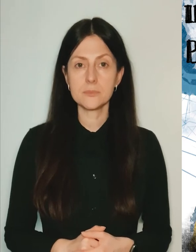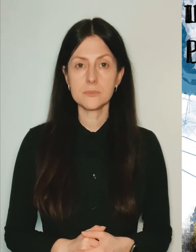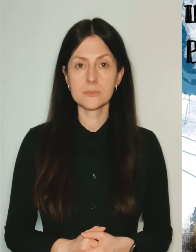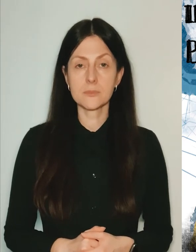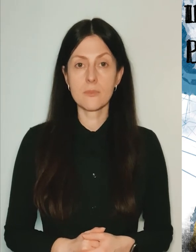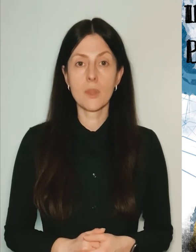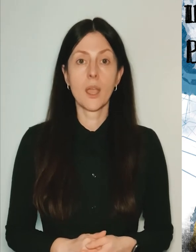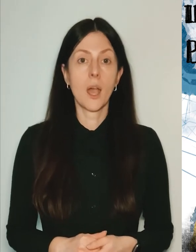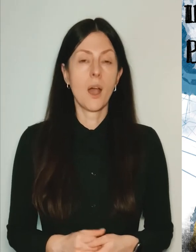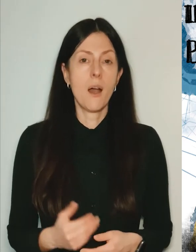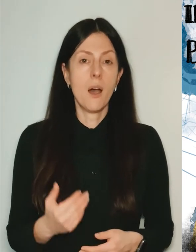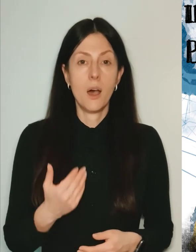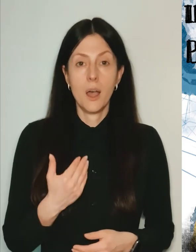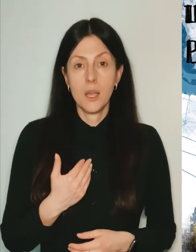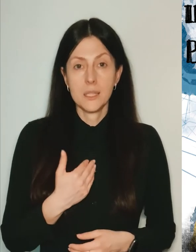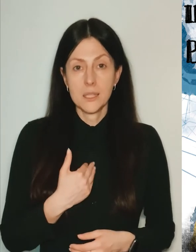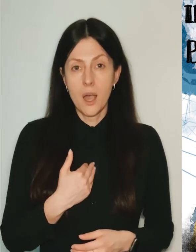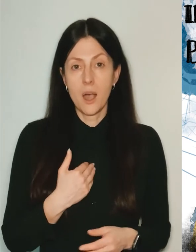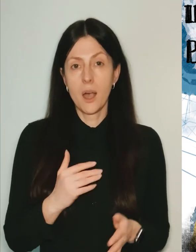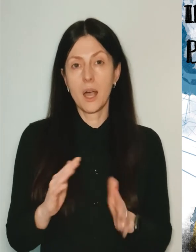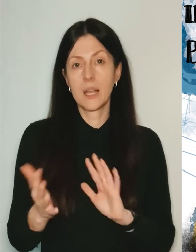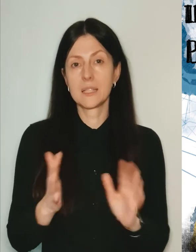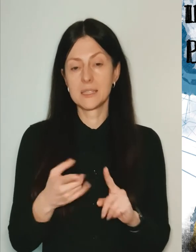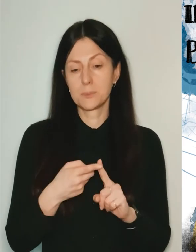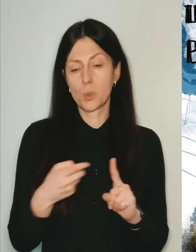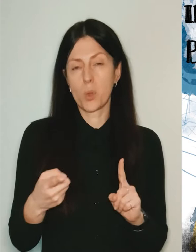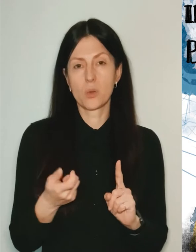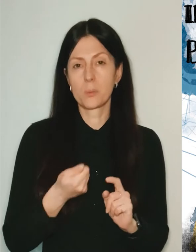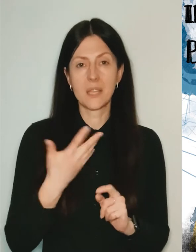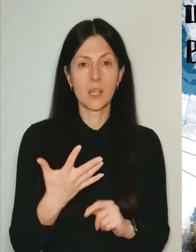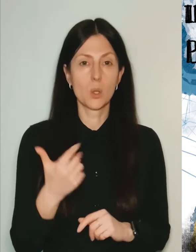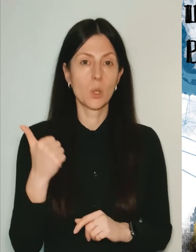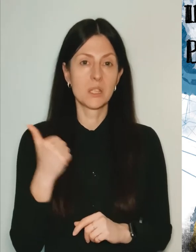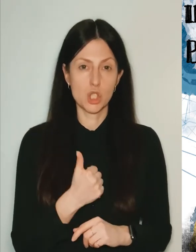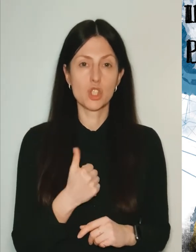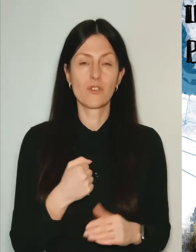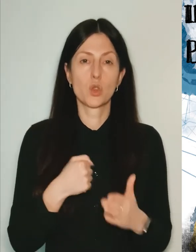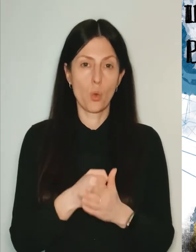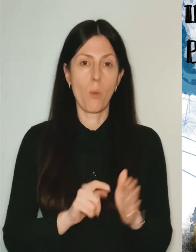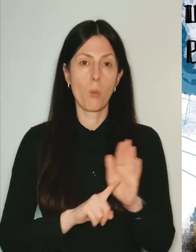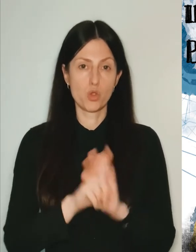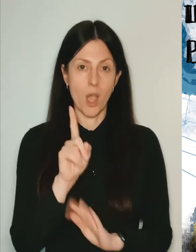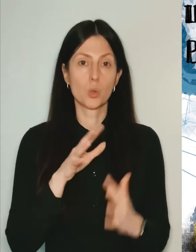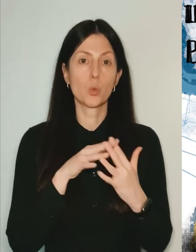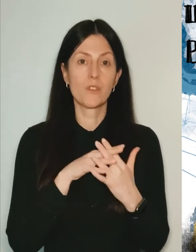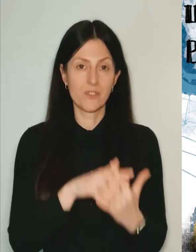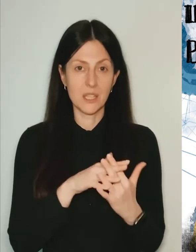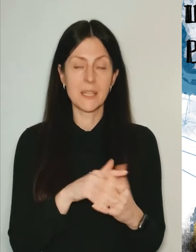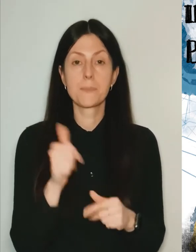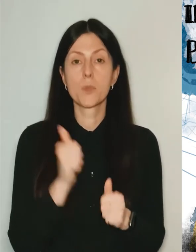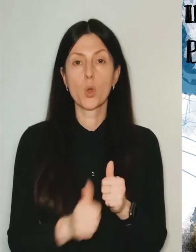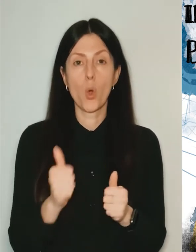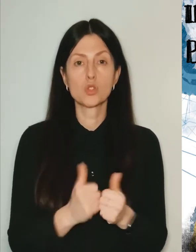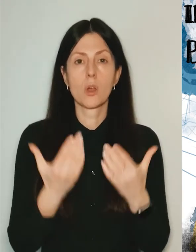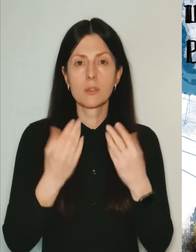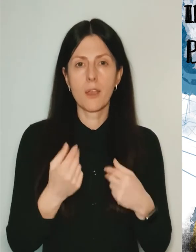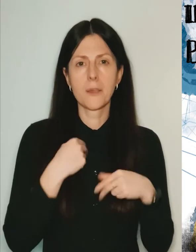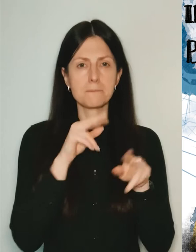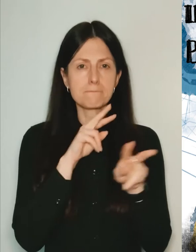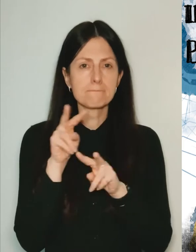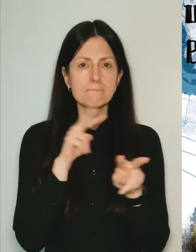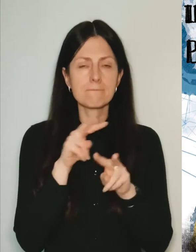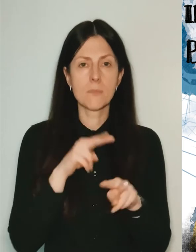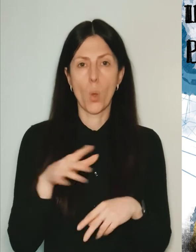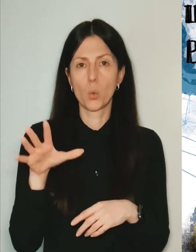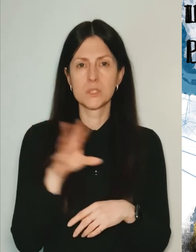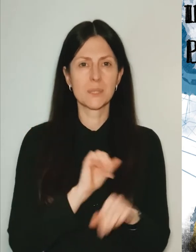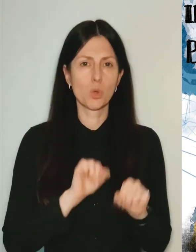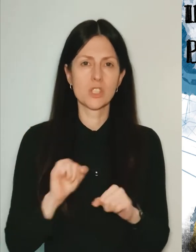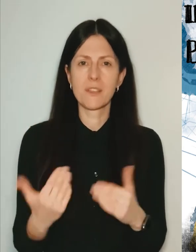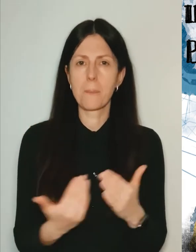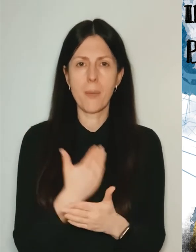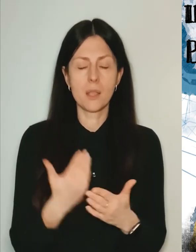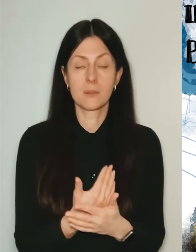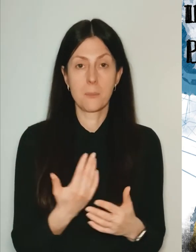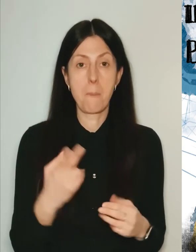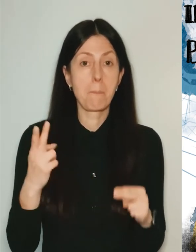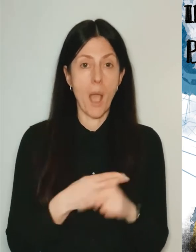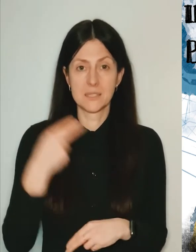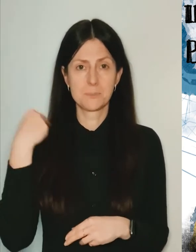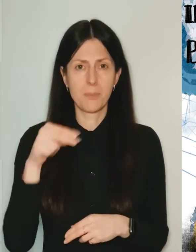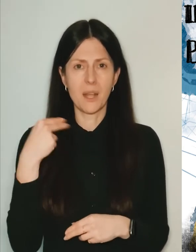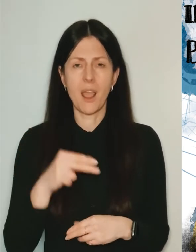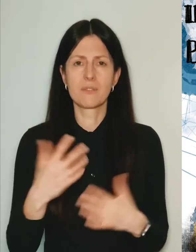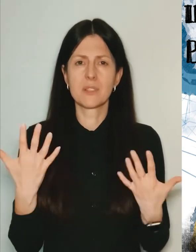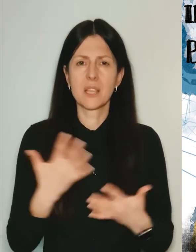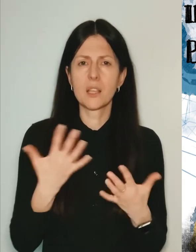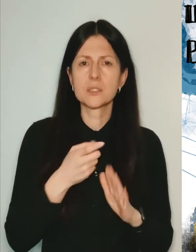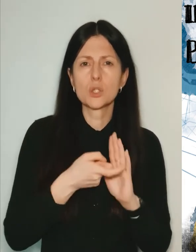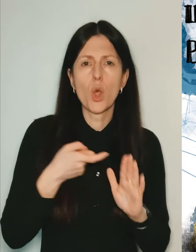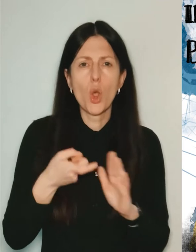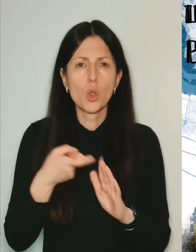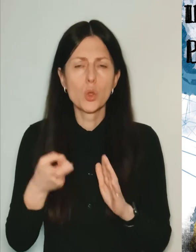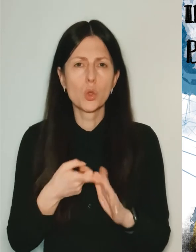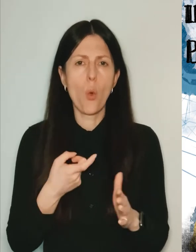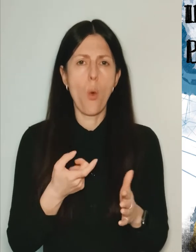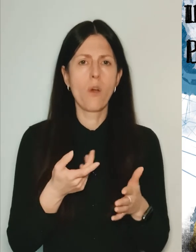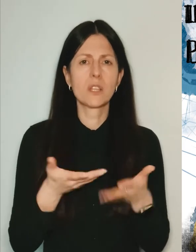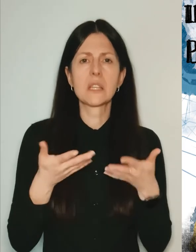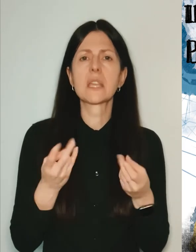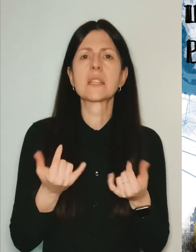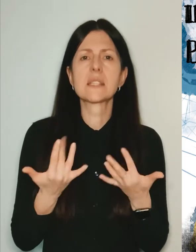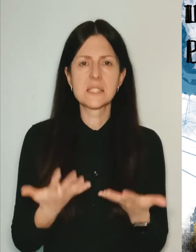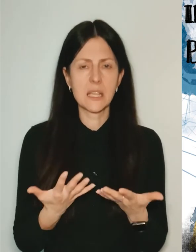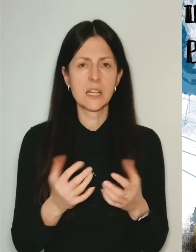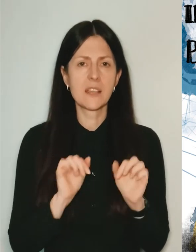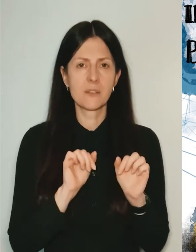I have been constantly monitoring all the possible media and analytics about the probability